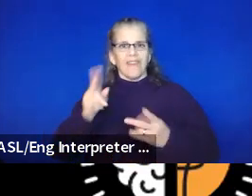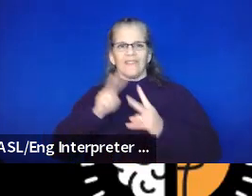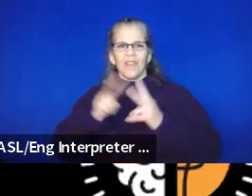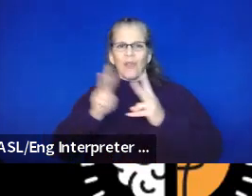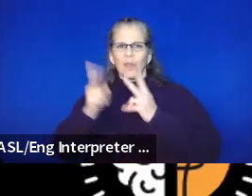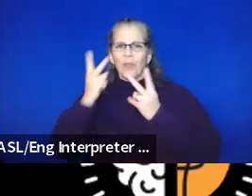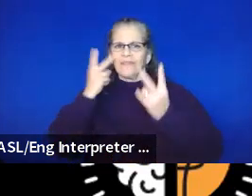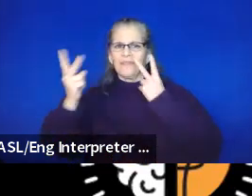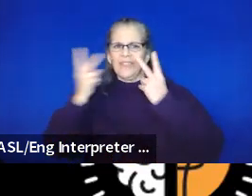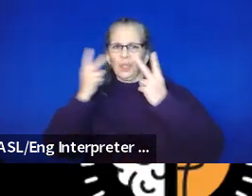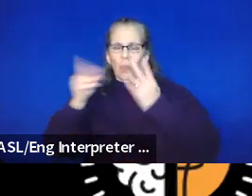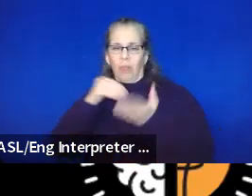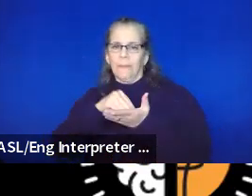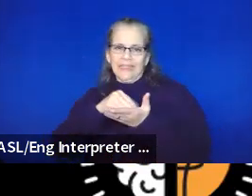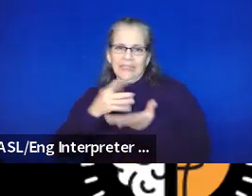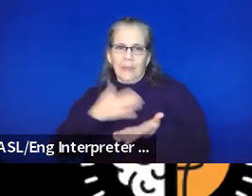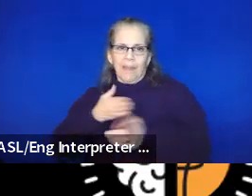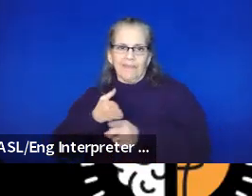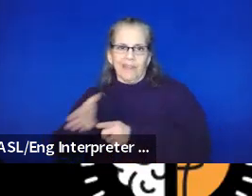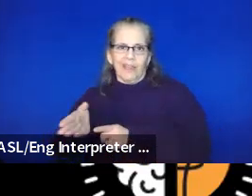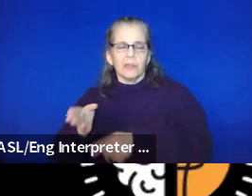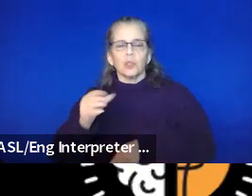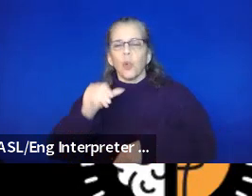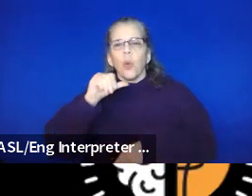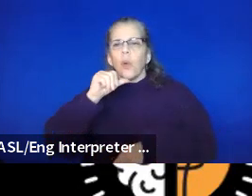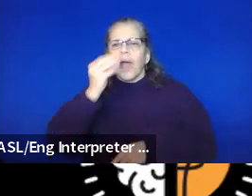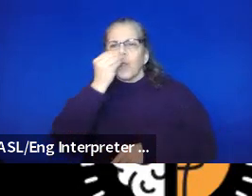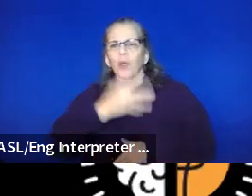really stress about hearing, overhearing side conversations and stuff like that.